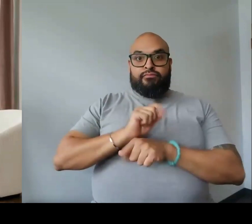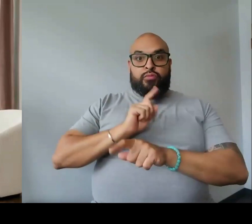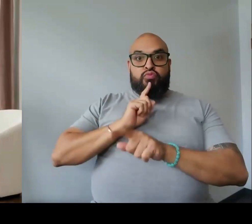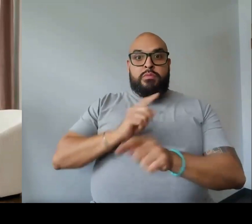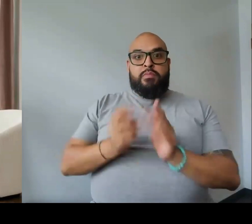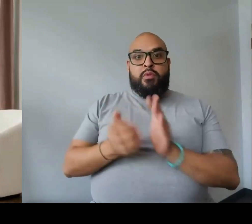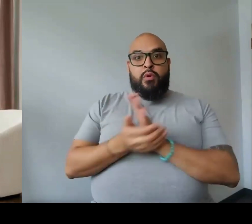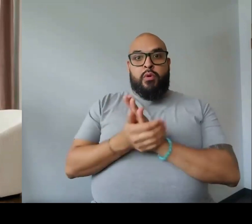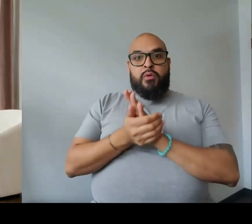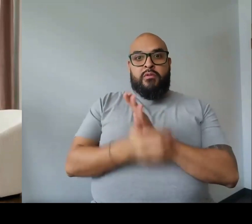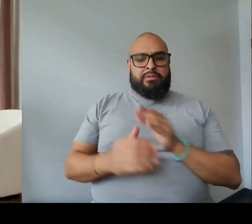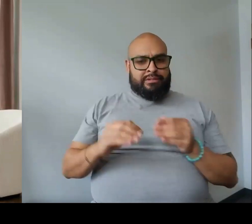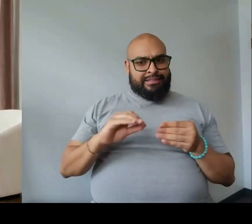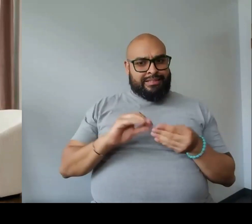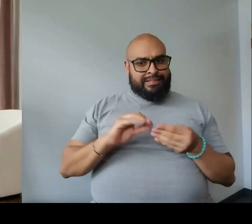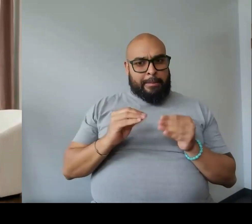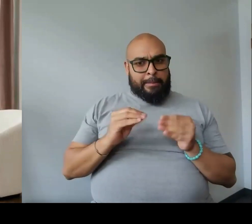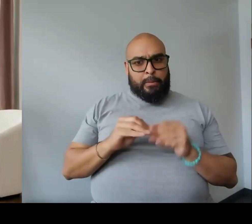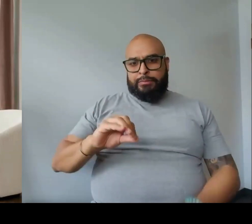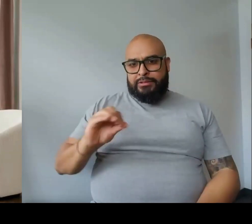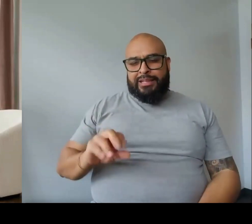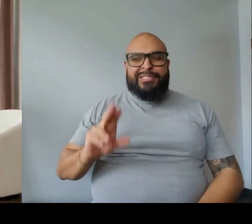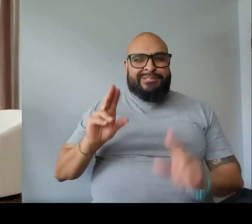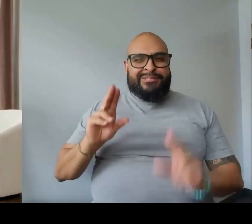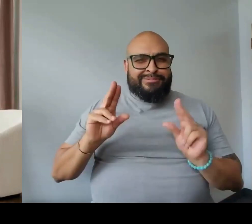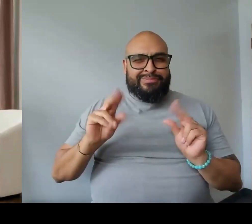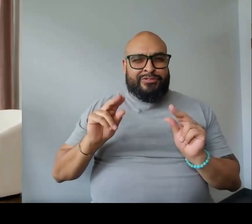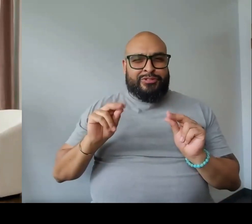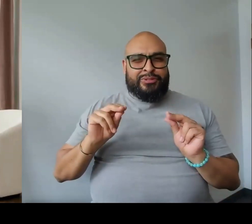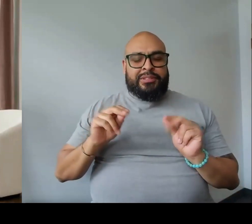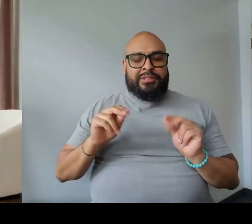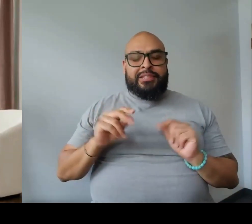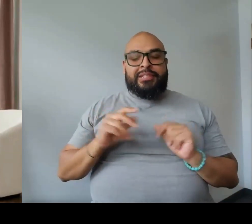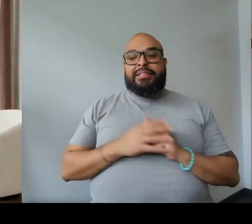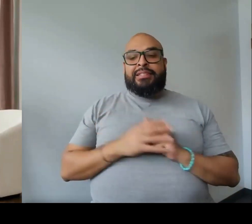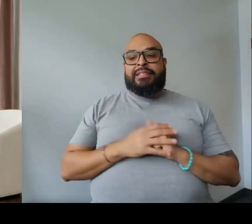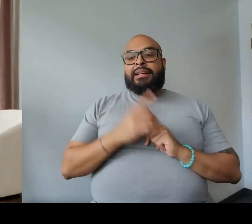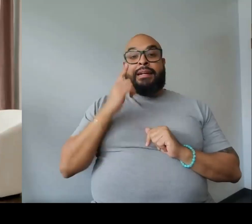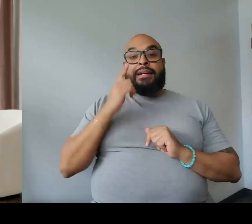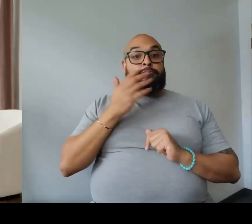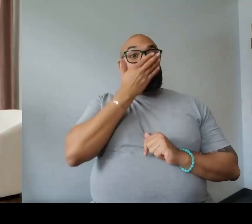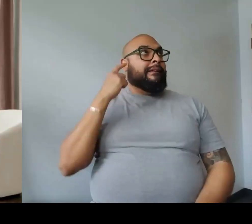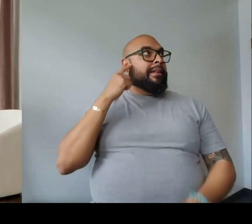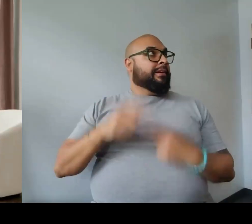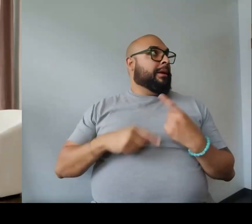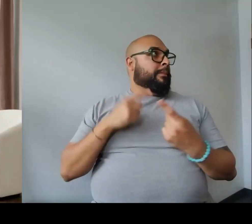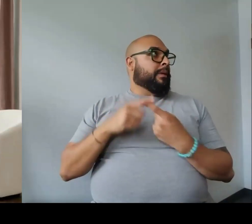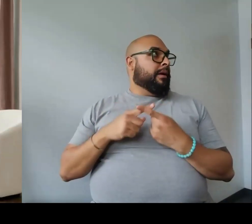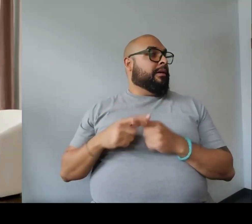I think it's good to think about, a rate plus accuracy.